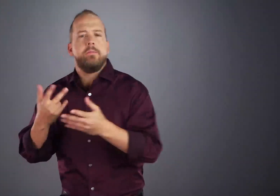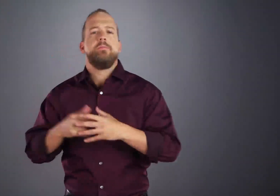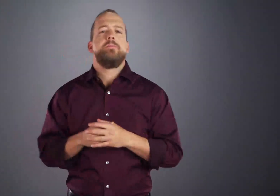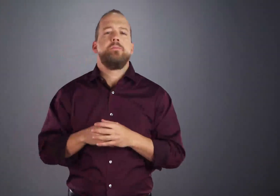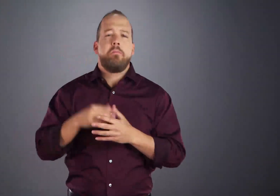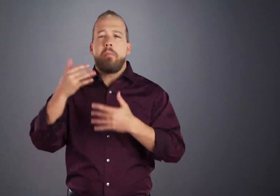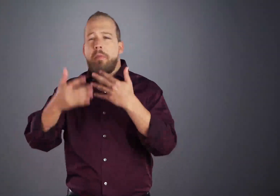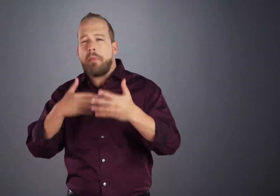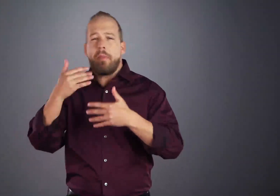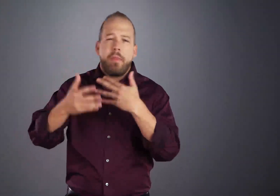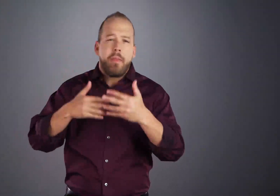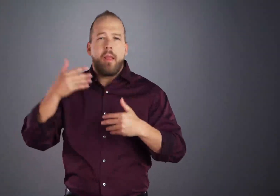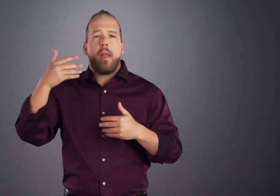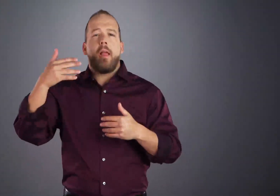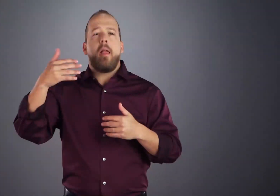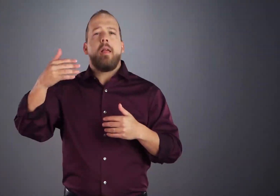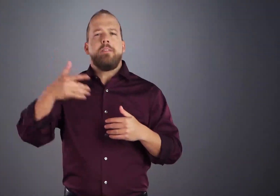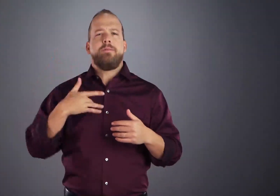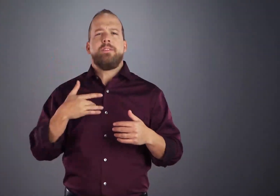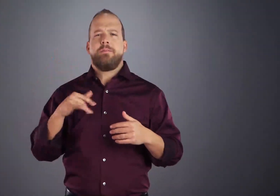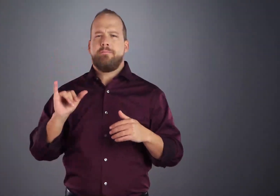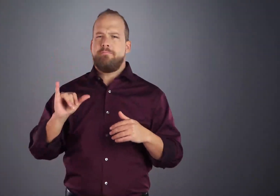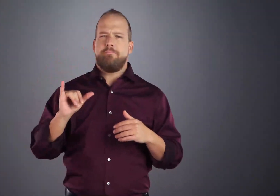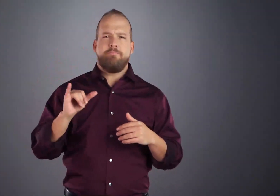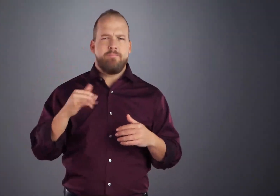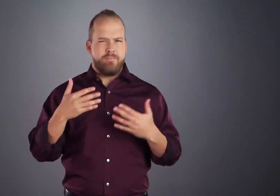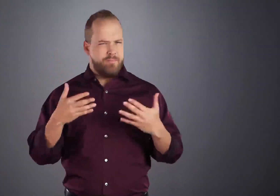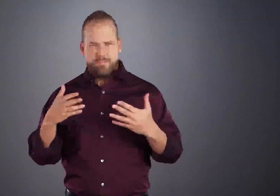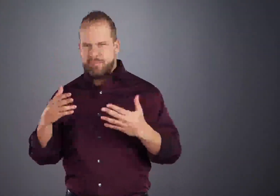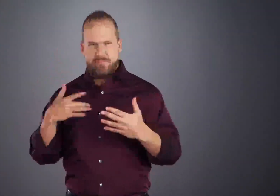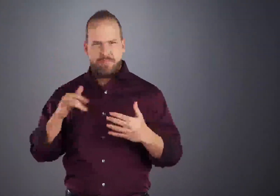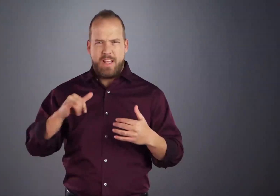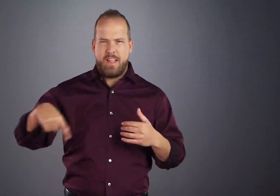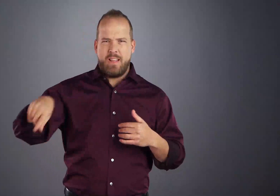We had long talks when I would still her forebodings by telling her that